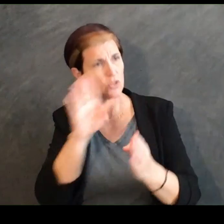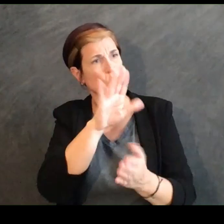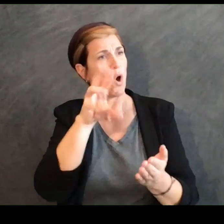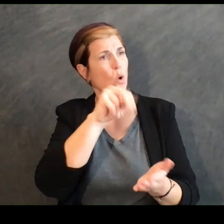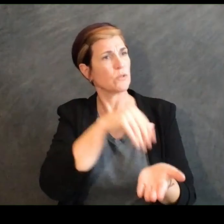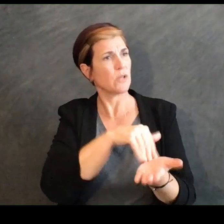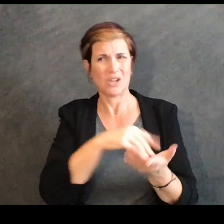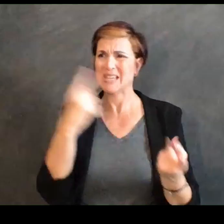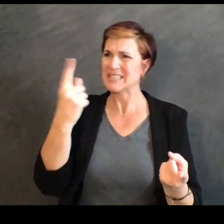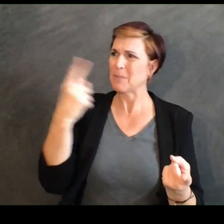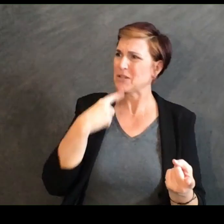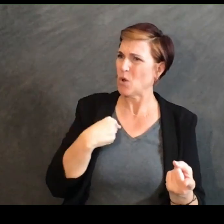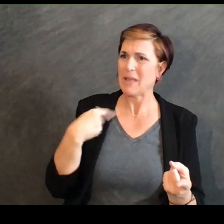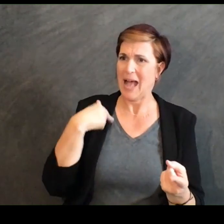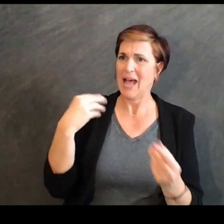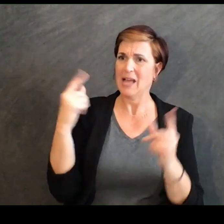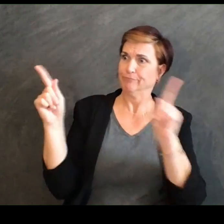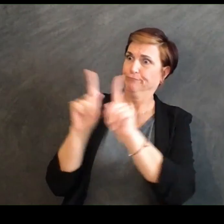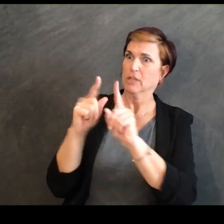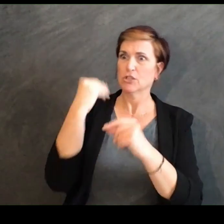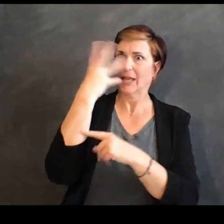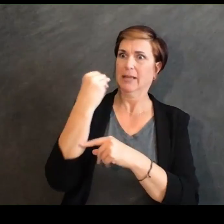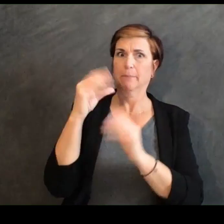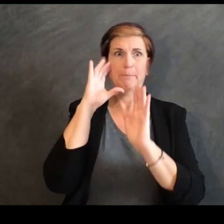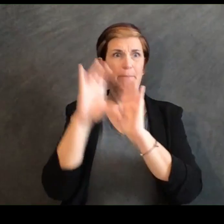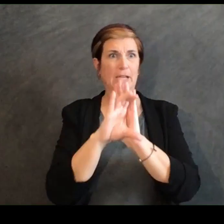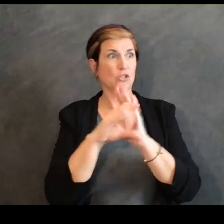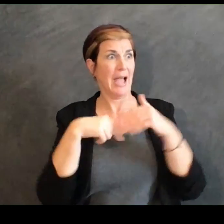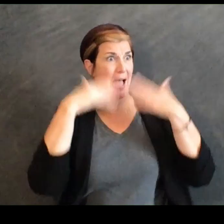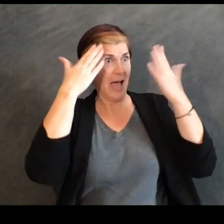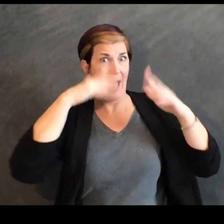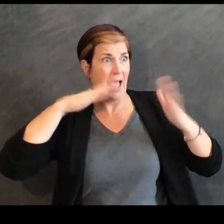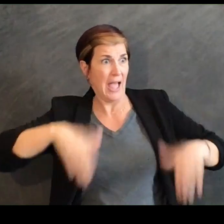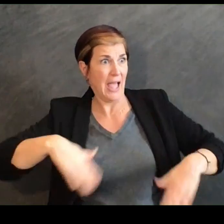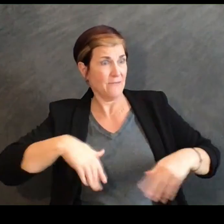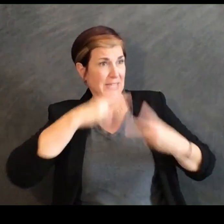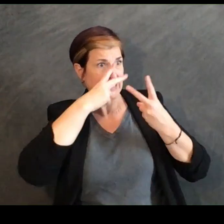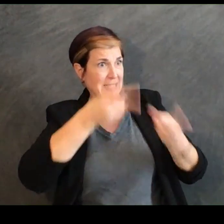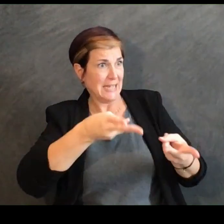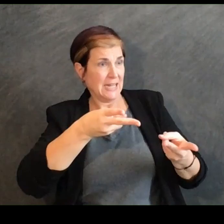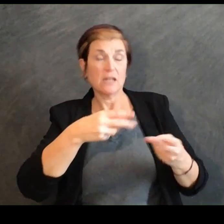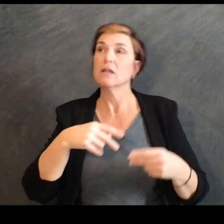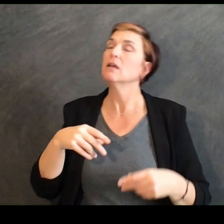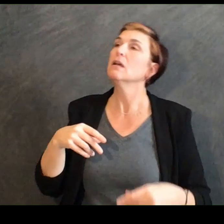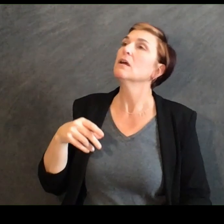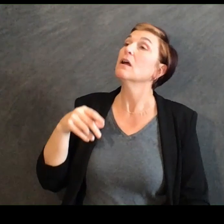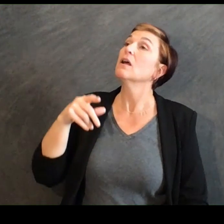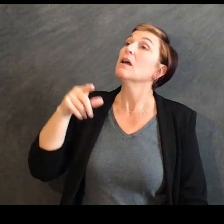with somebody taking a picture with me but I haven't seen it are you being